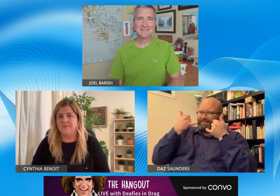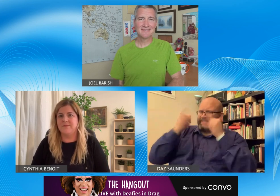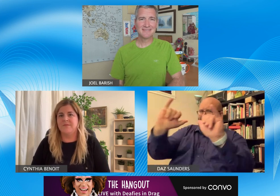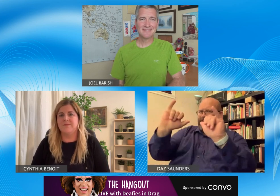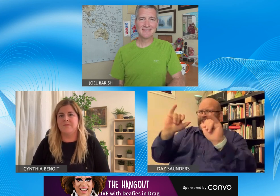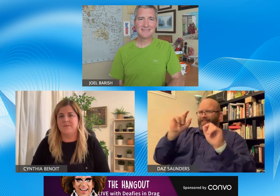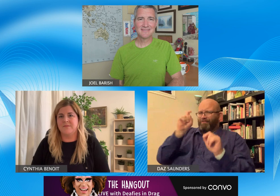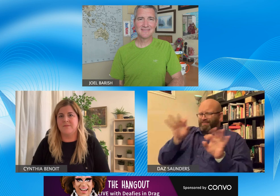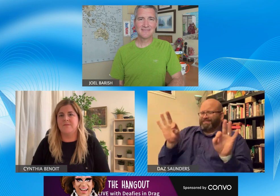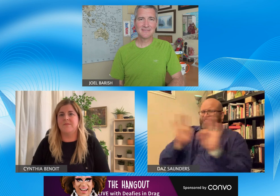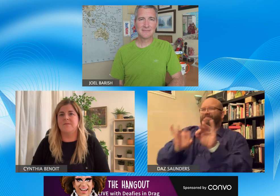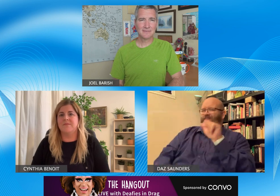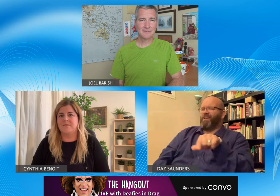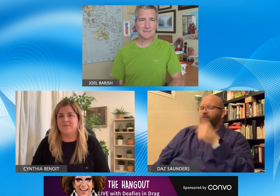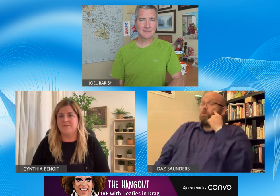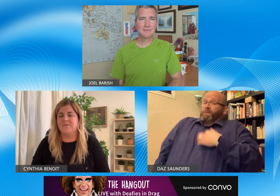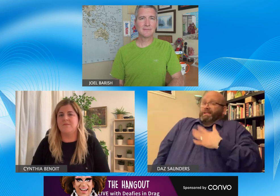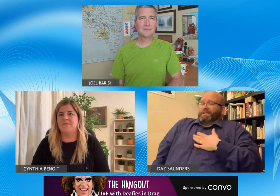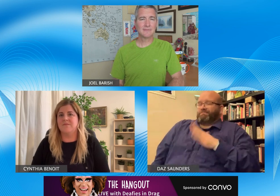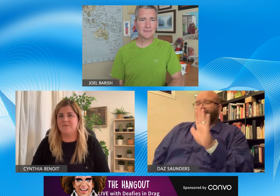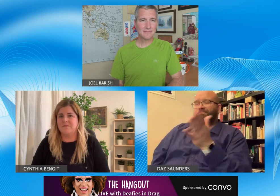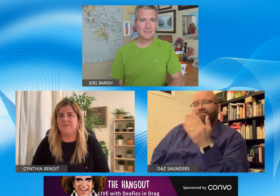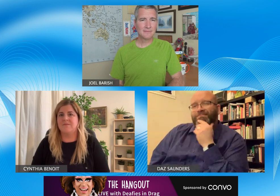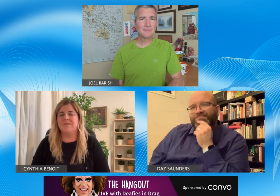That’s why it is indispensable to maintain these contacts. But that’s just me.